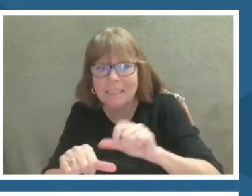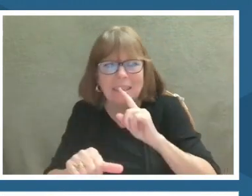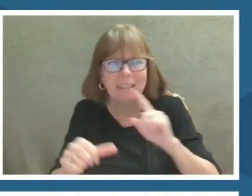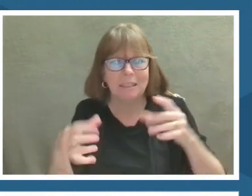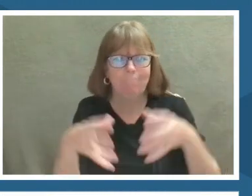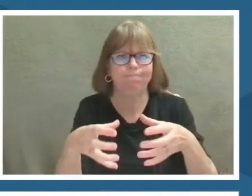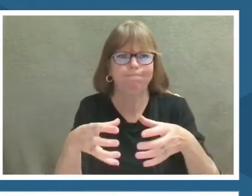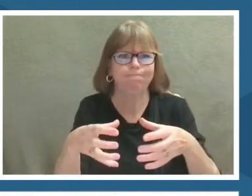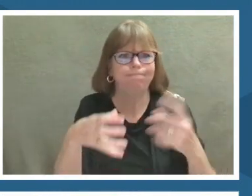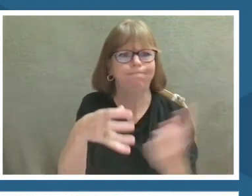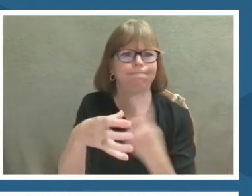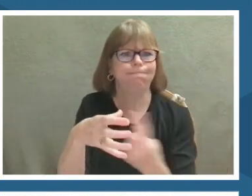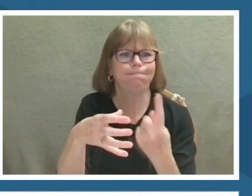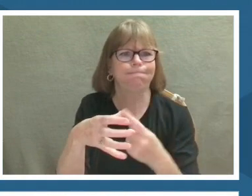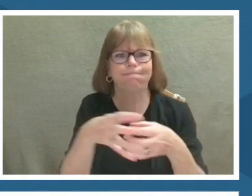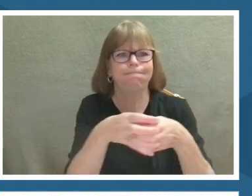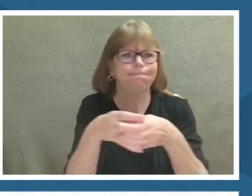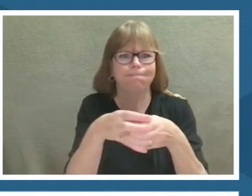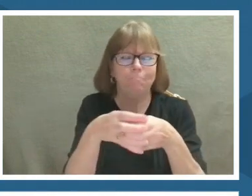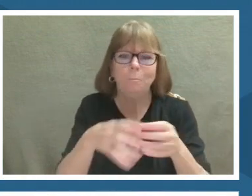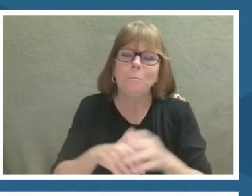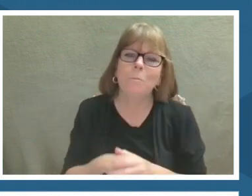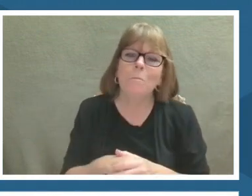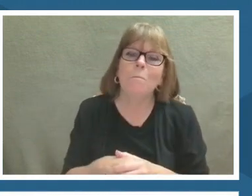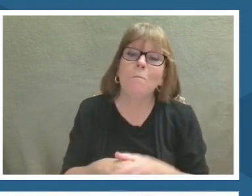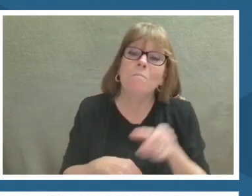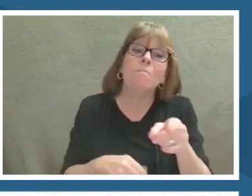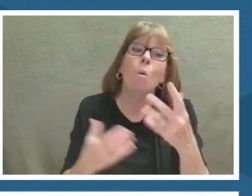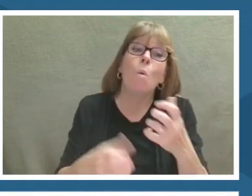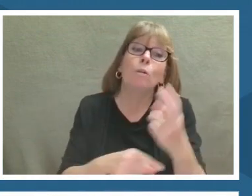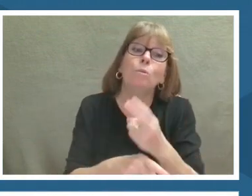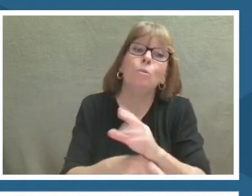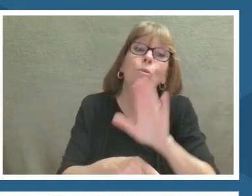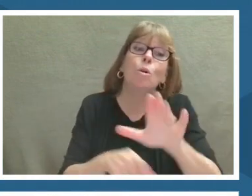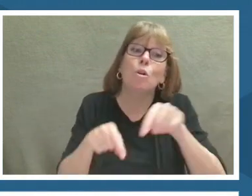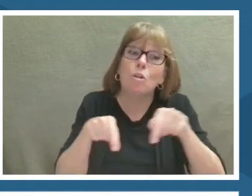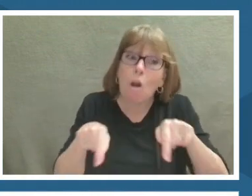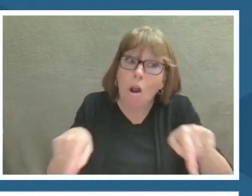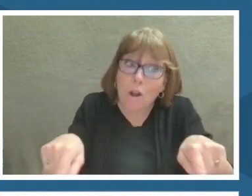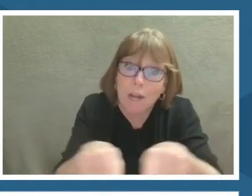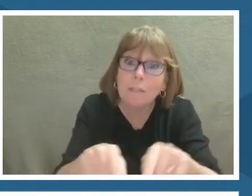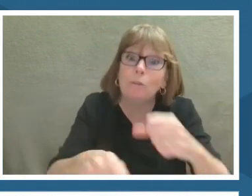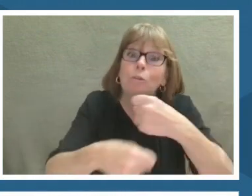be just going in and saying tina wants